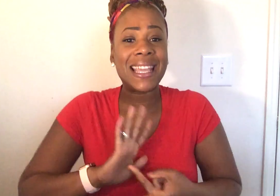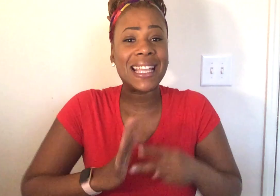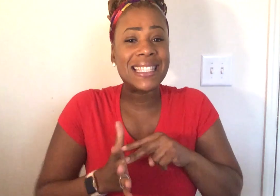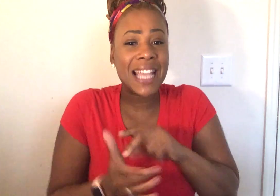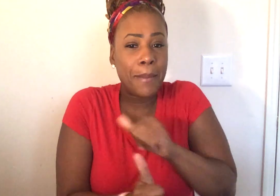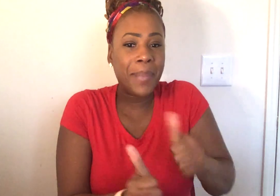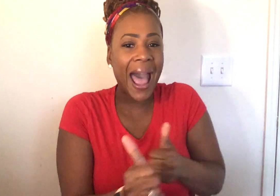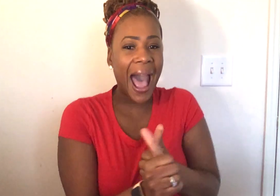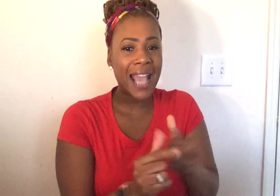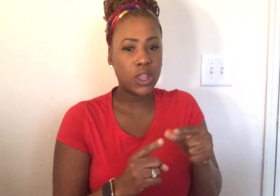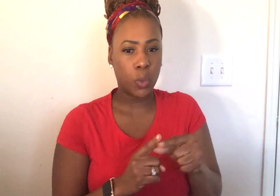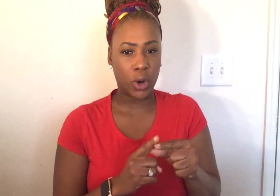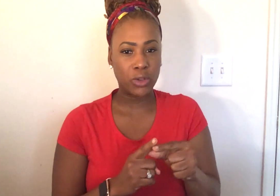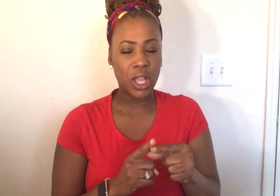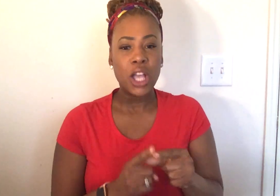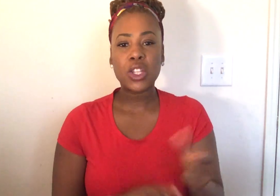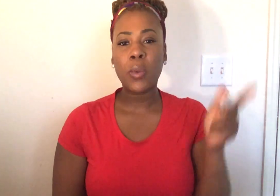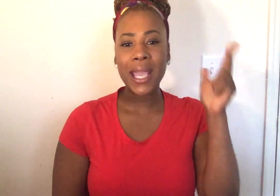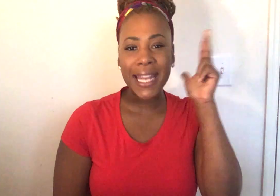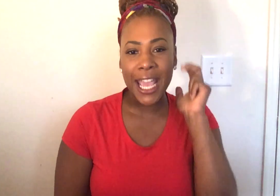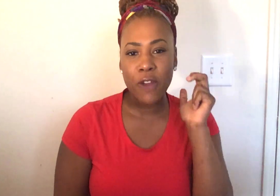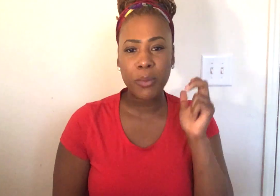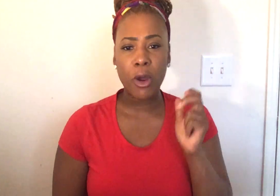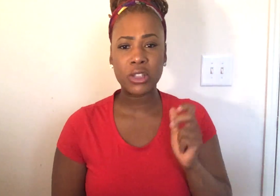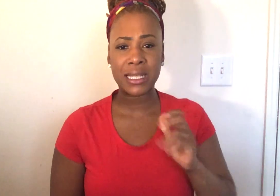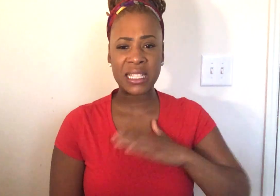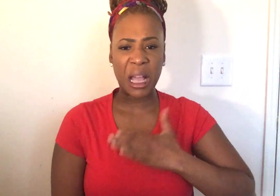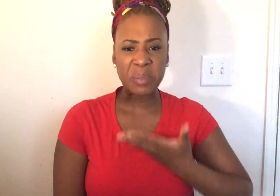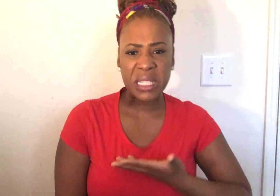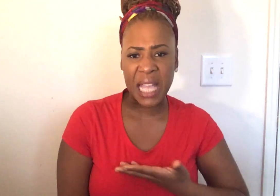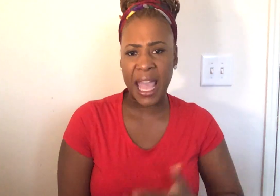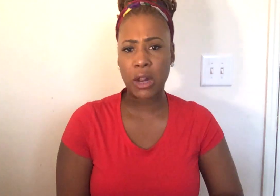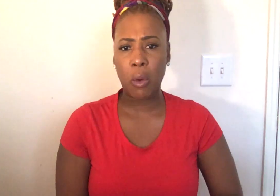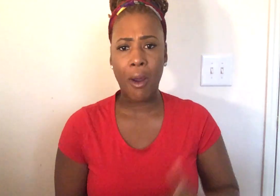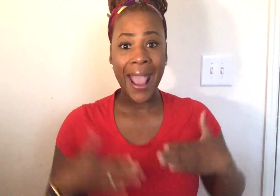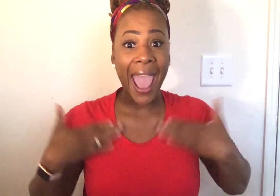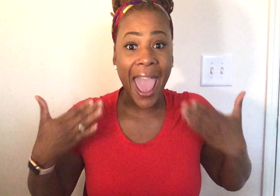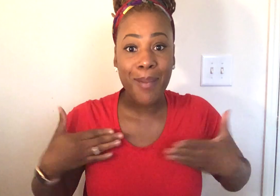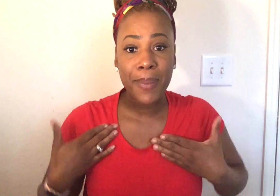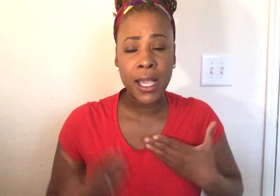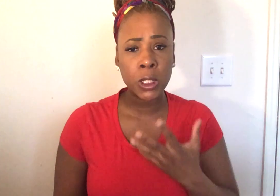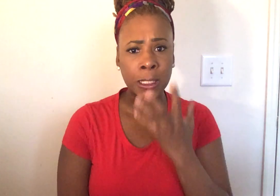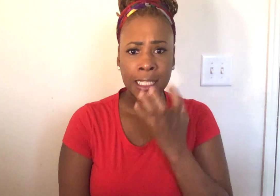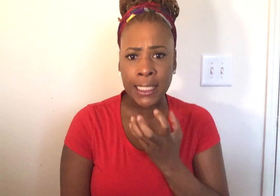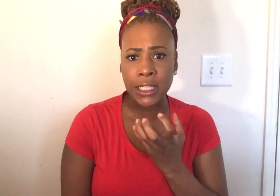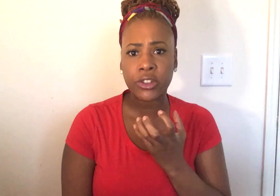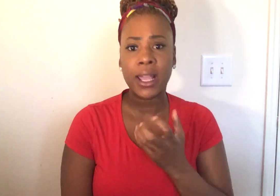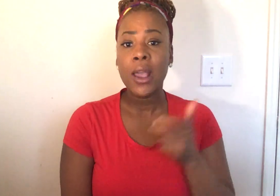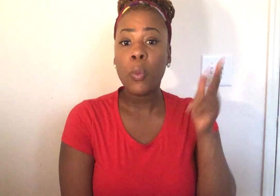intent behind the words so we can hear for person is upset or happy or angry we